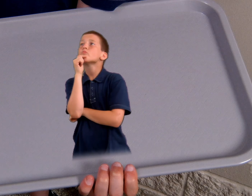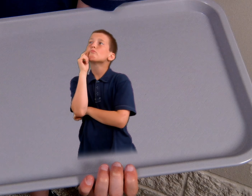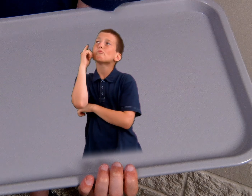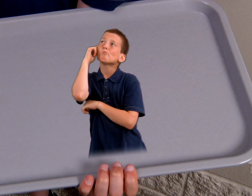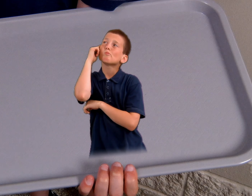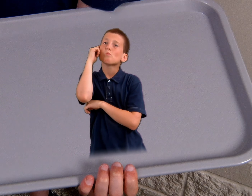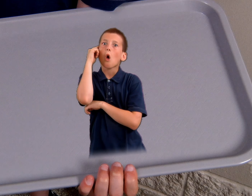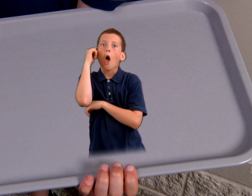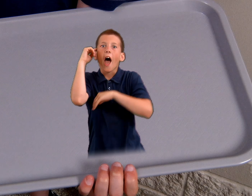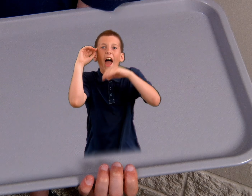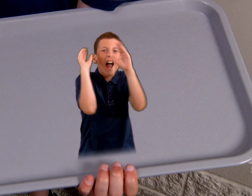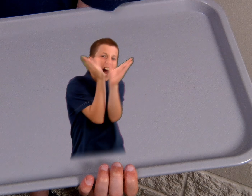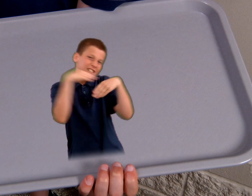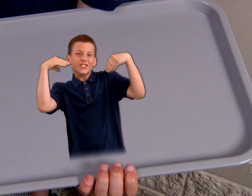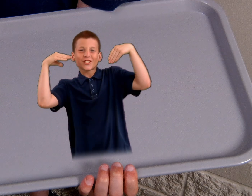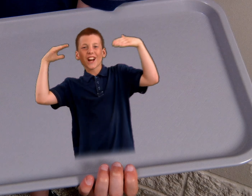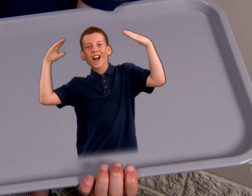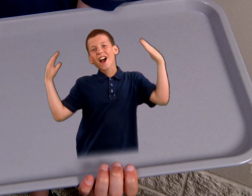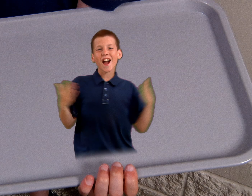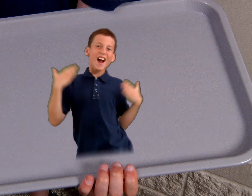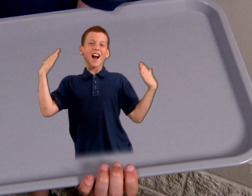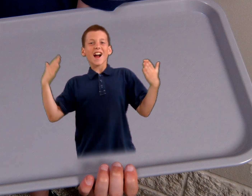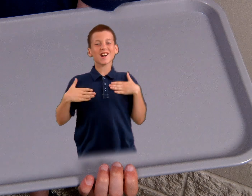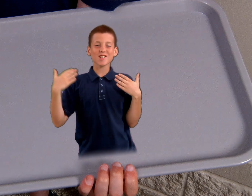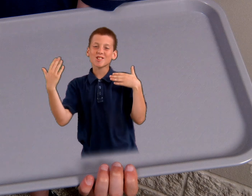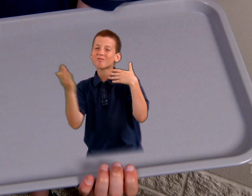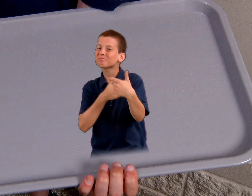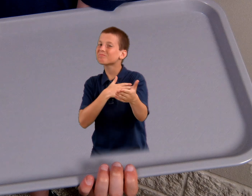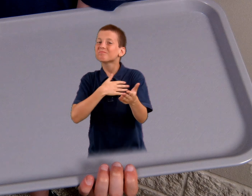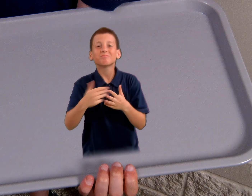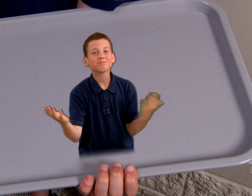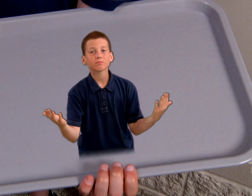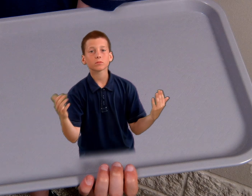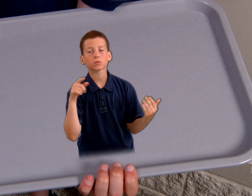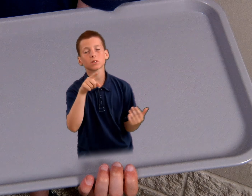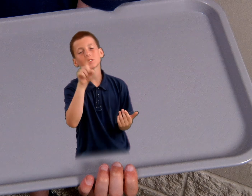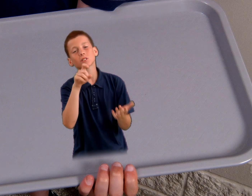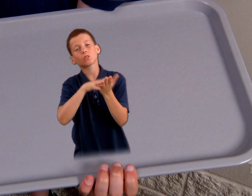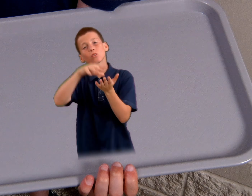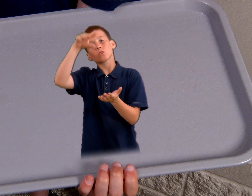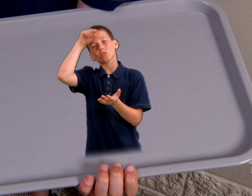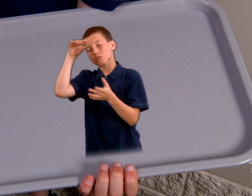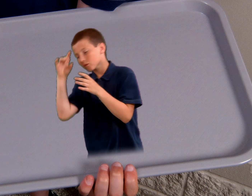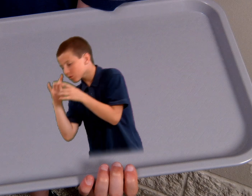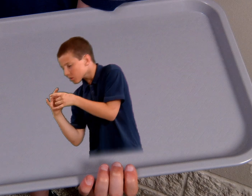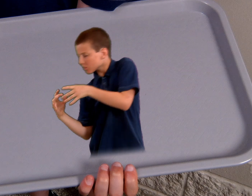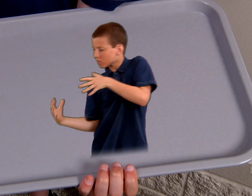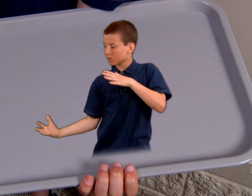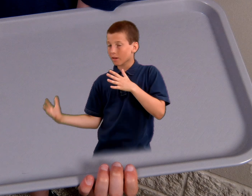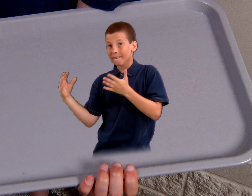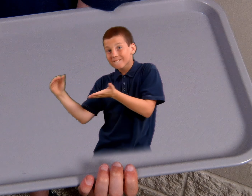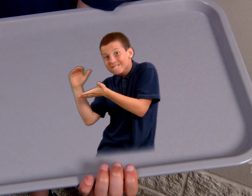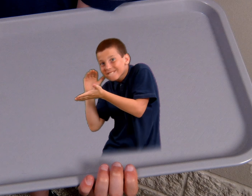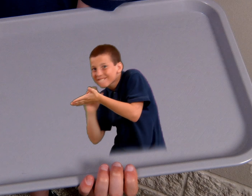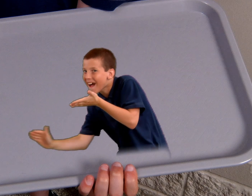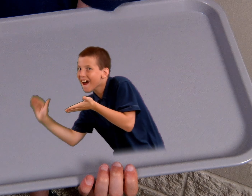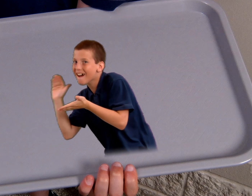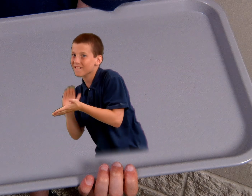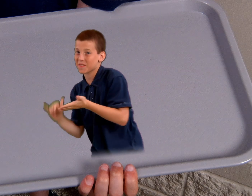YOU CAN BE HAPPY IN SPITE OF THIS; LEARN TO LET GO, LEARN TO FORGIVE.